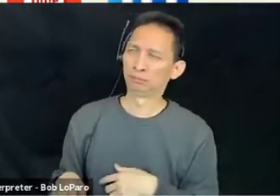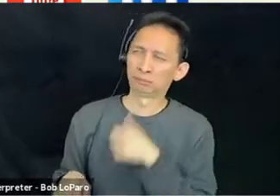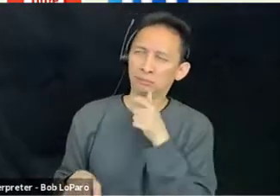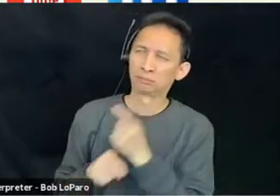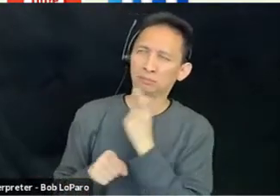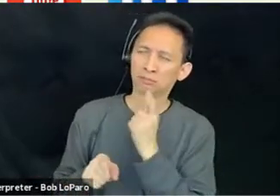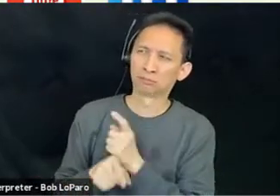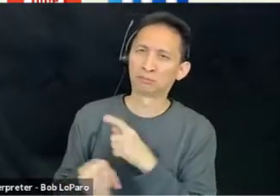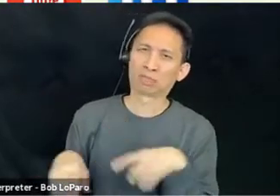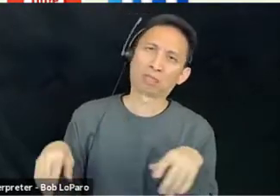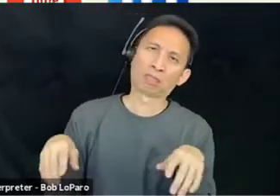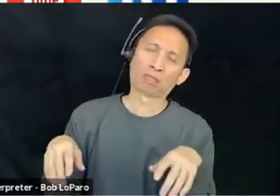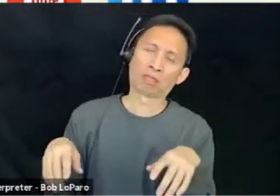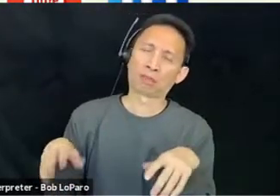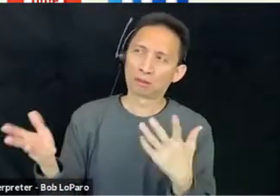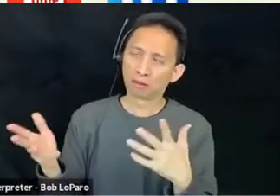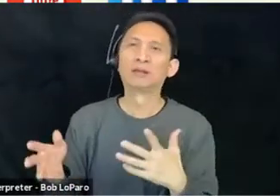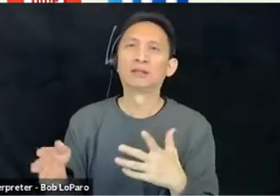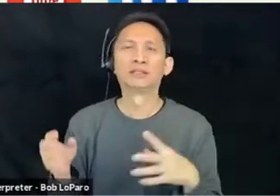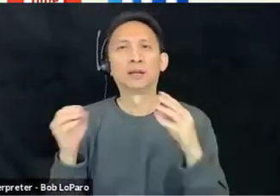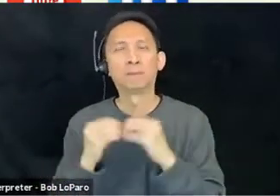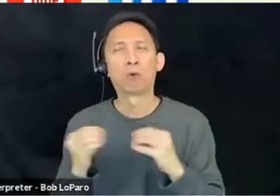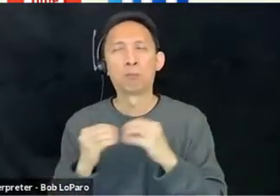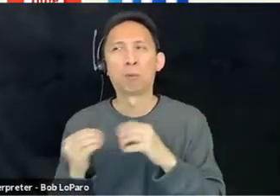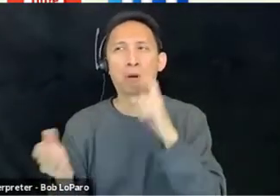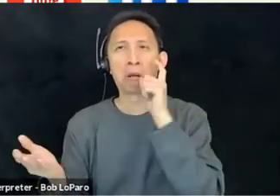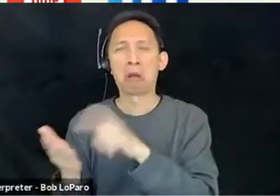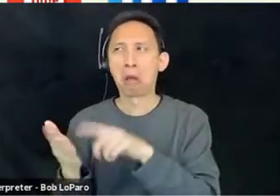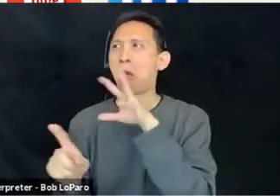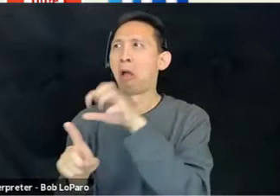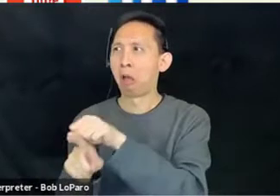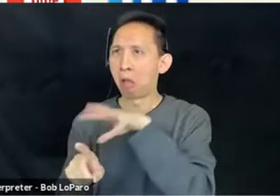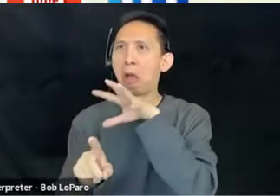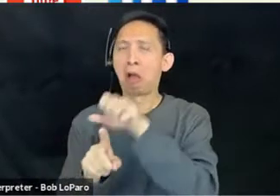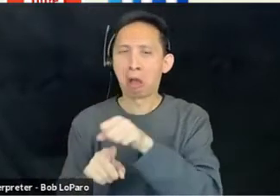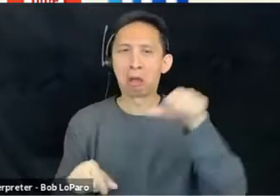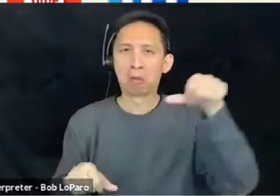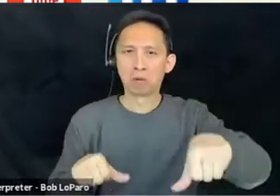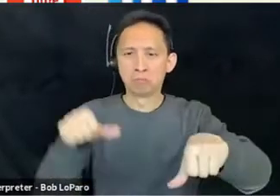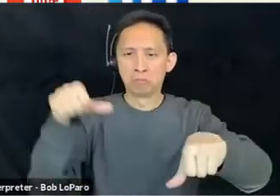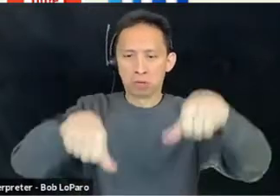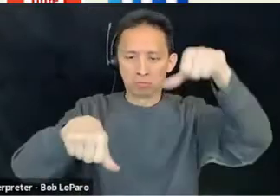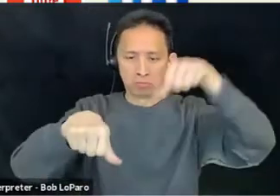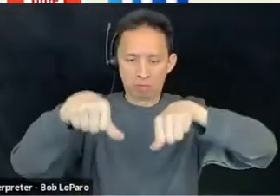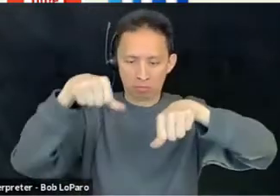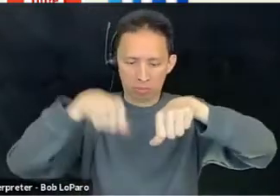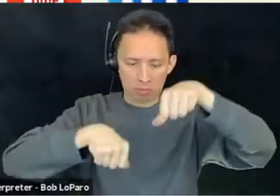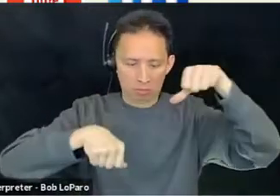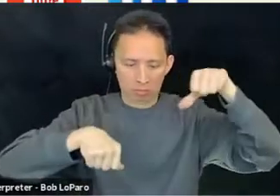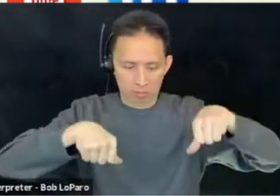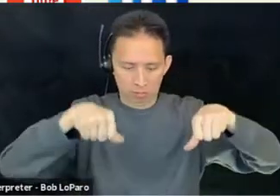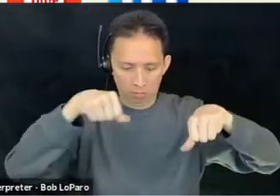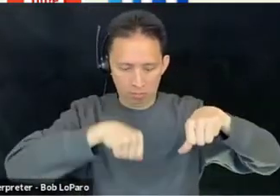with different little puzzle pieces or symptoms. And another part of that would be that I wanted to share,